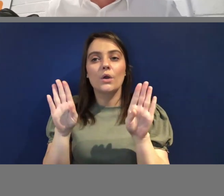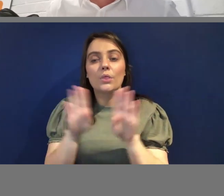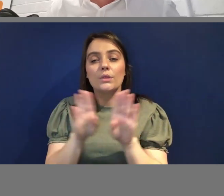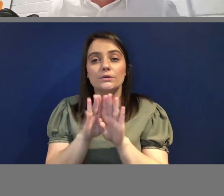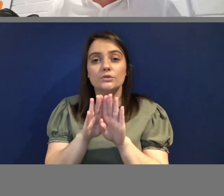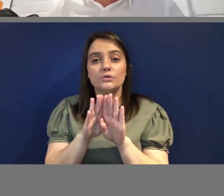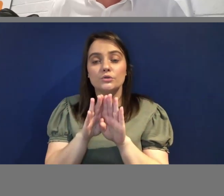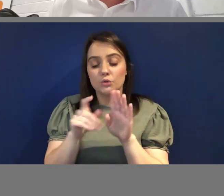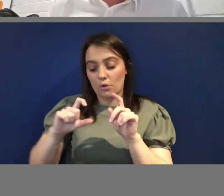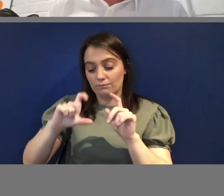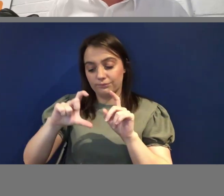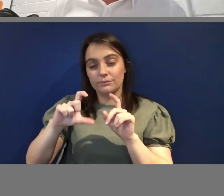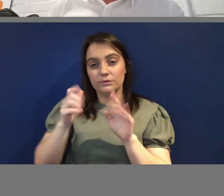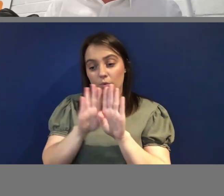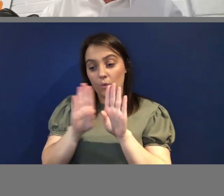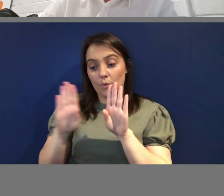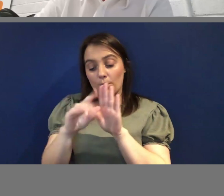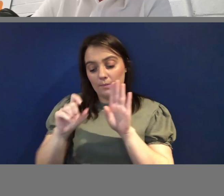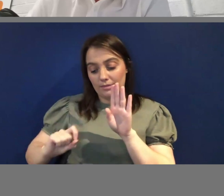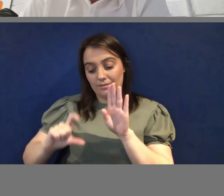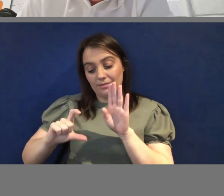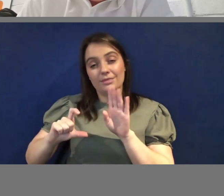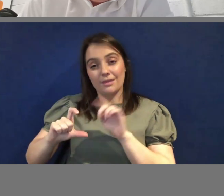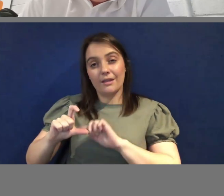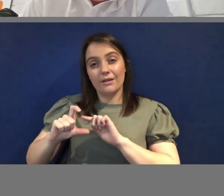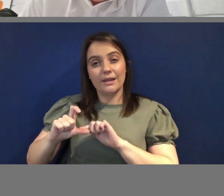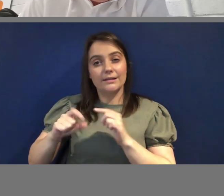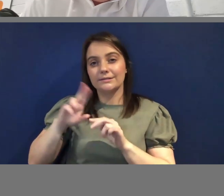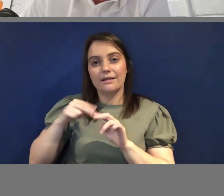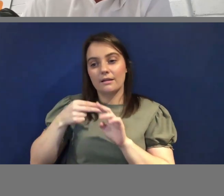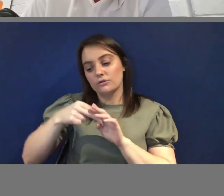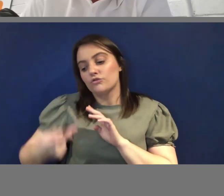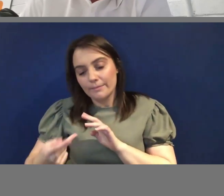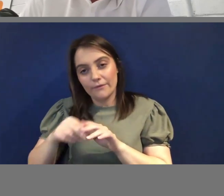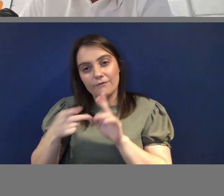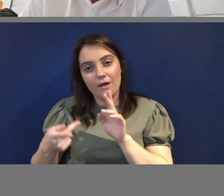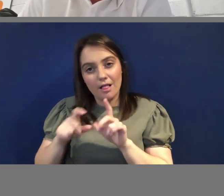trip hazard for users and in building for everyone the general principle of design every accessible